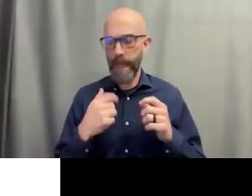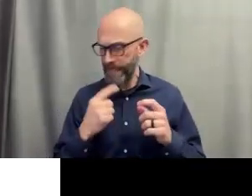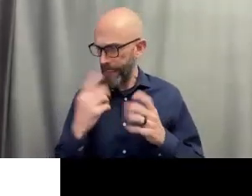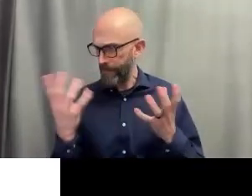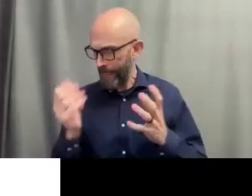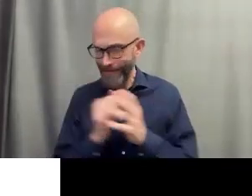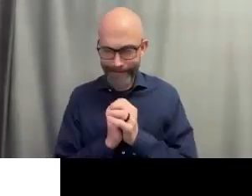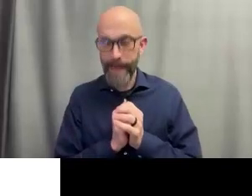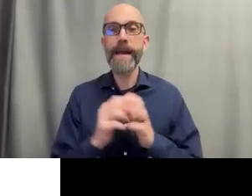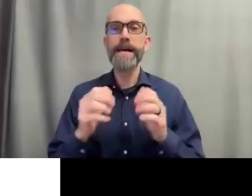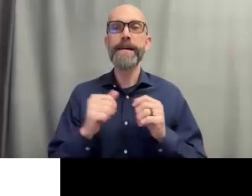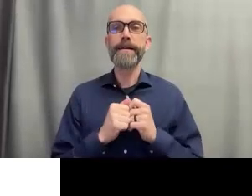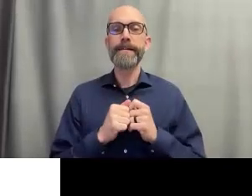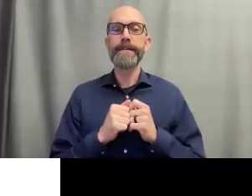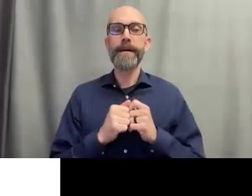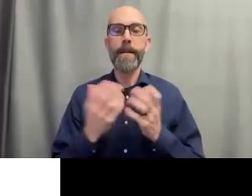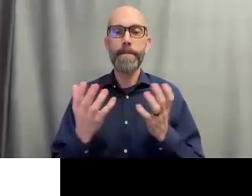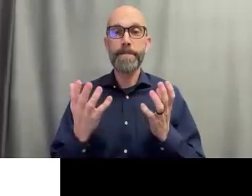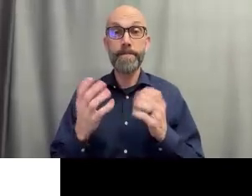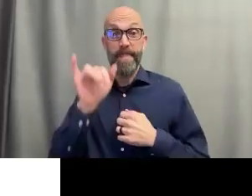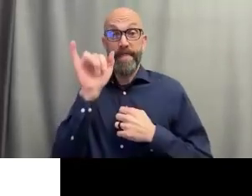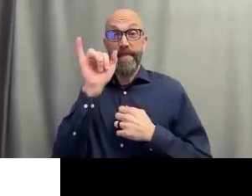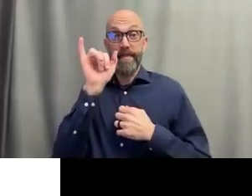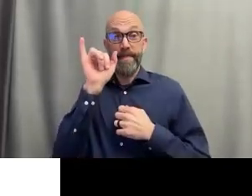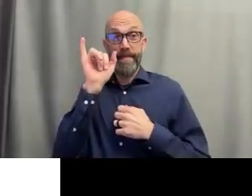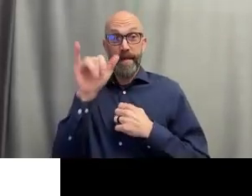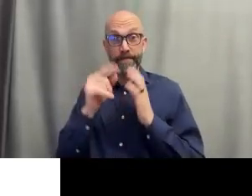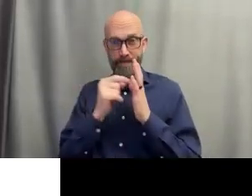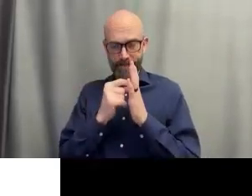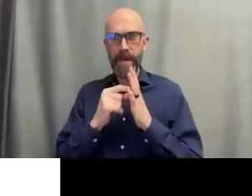Okay, so, at that point, I began to feel guilty